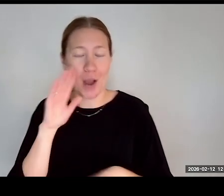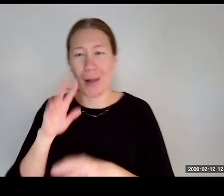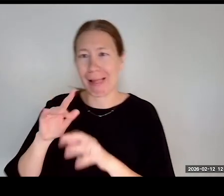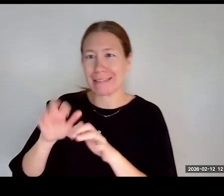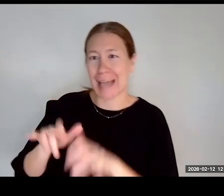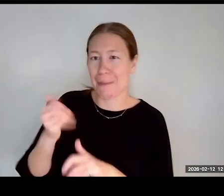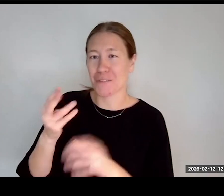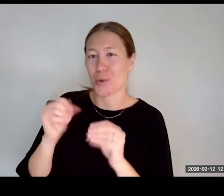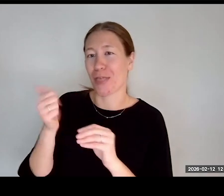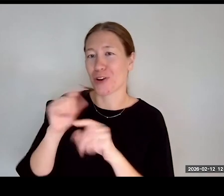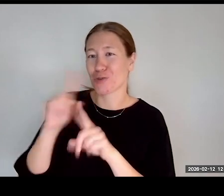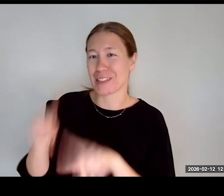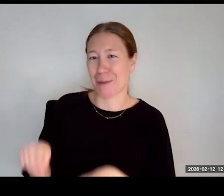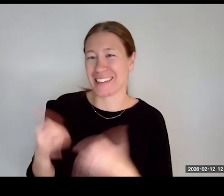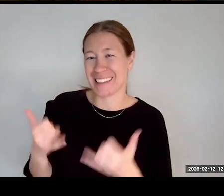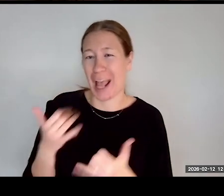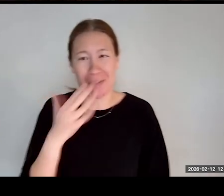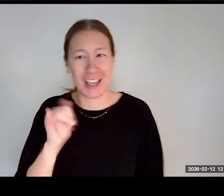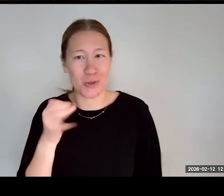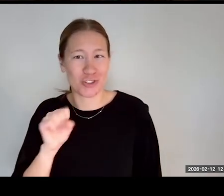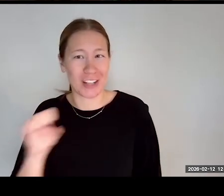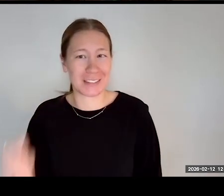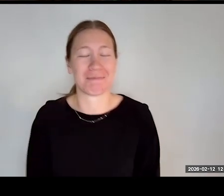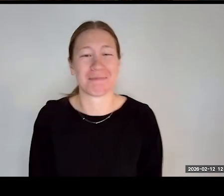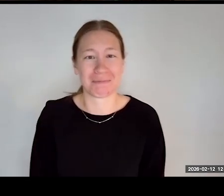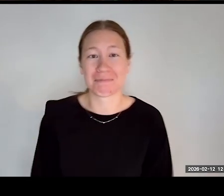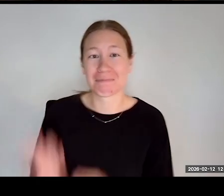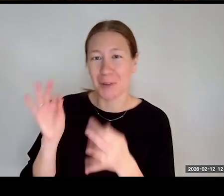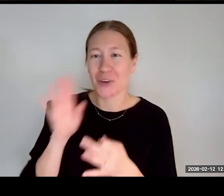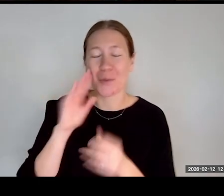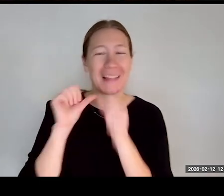to the ones that we are getting though. Thanks Jess. Perfect, let's keep going.